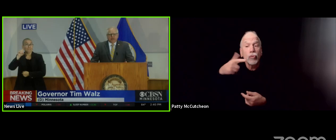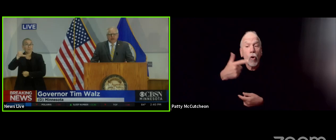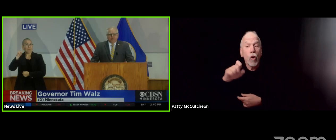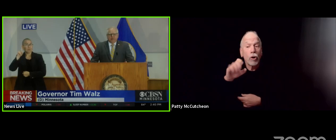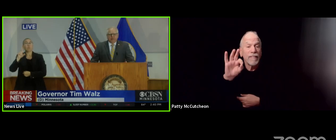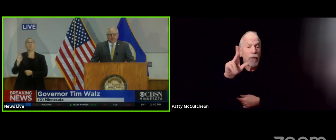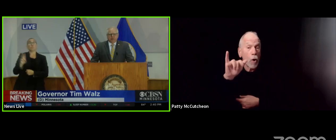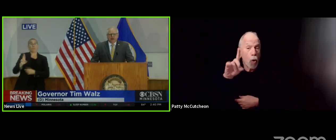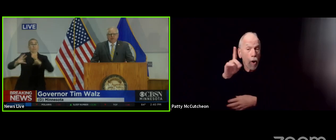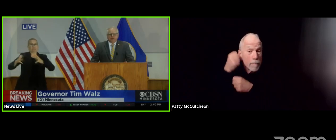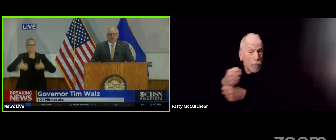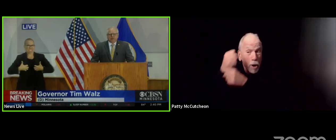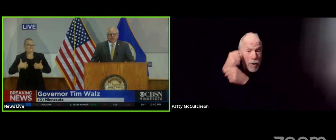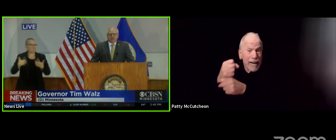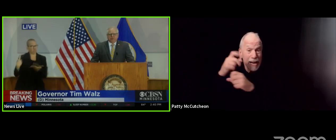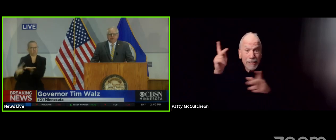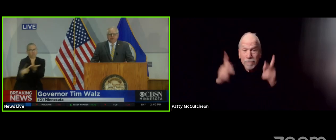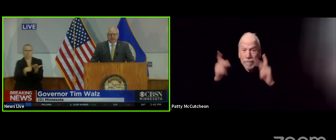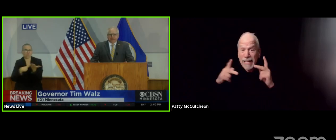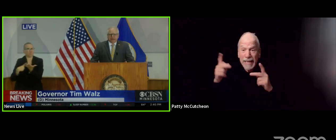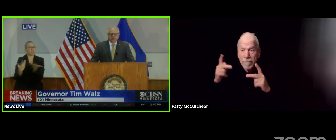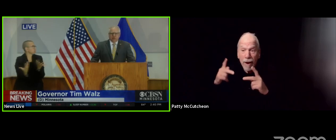RESPONSES, ESPECIALLY SOMETHING OF THE MAGNITUDE OF WHAT